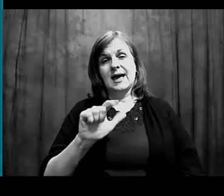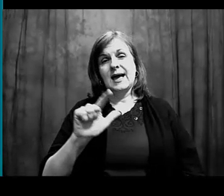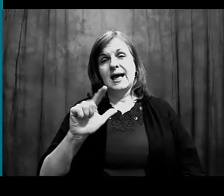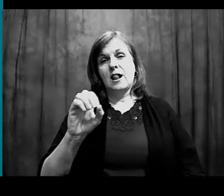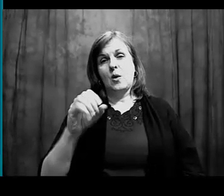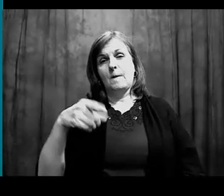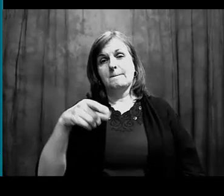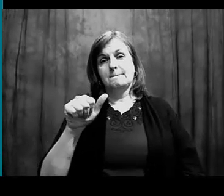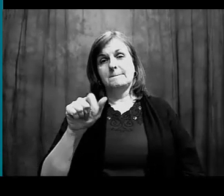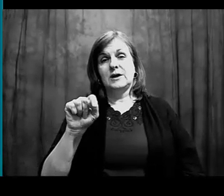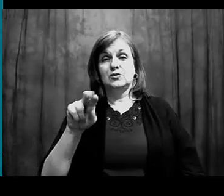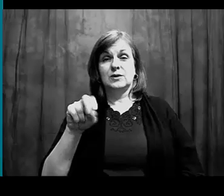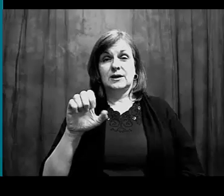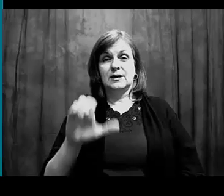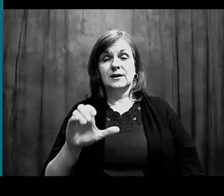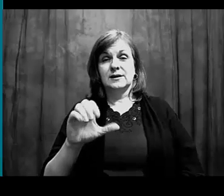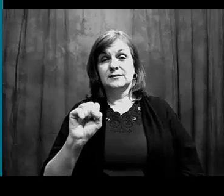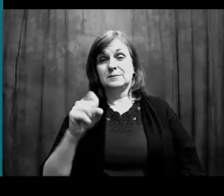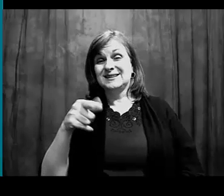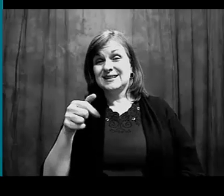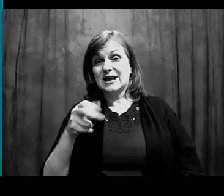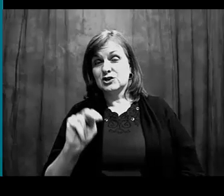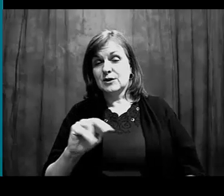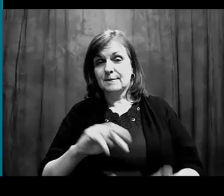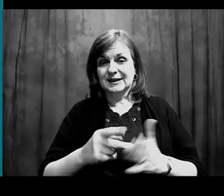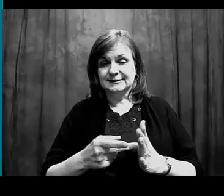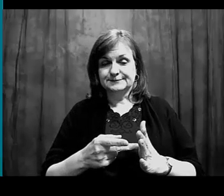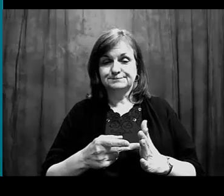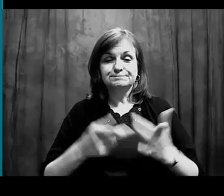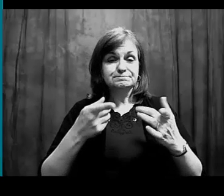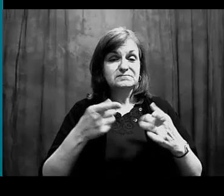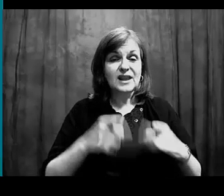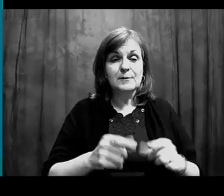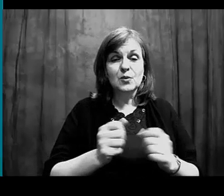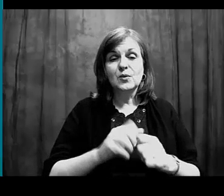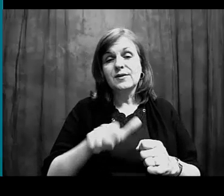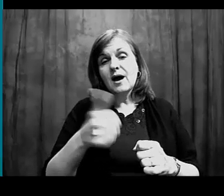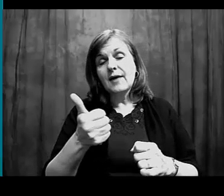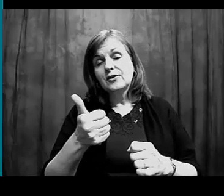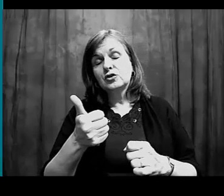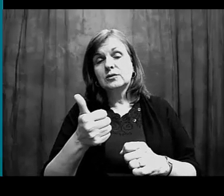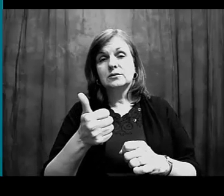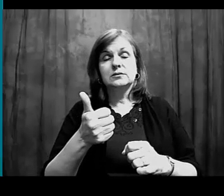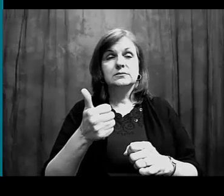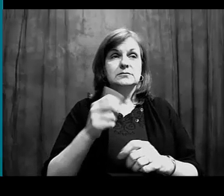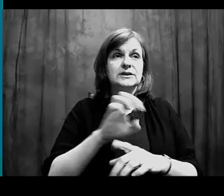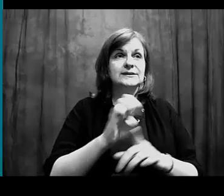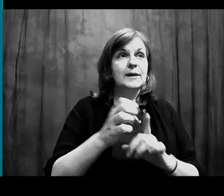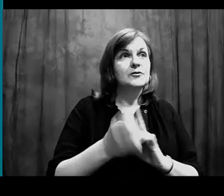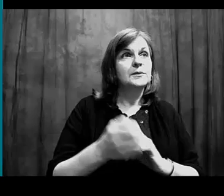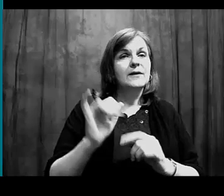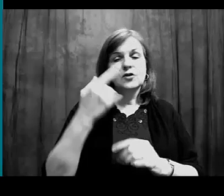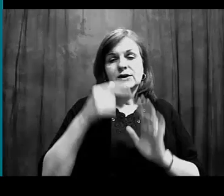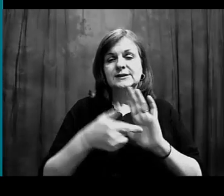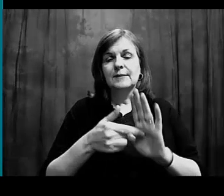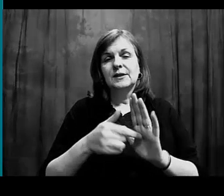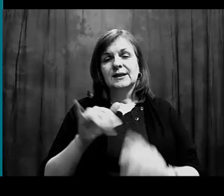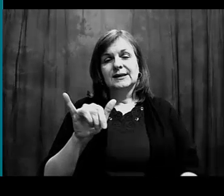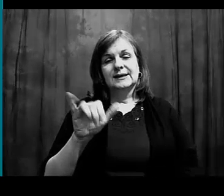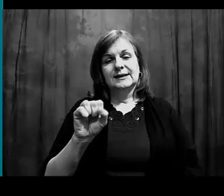so this allopatric speciation suggests under all conditions not just terrestrial -- we can look at aquatic conditions